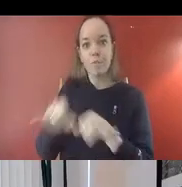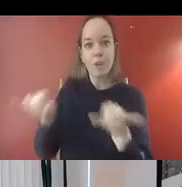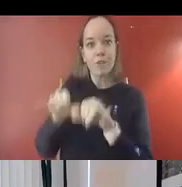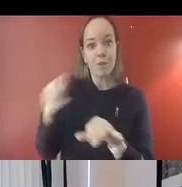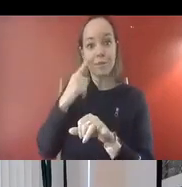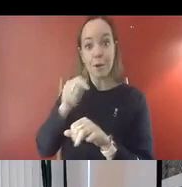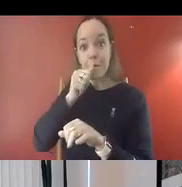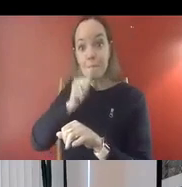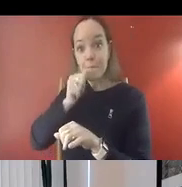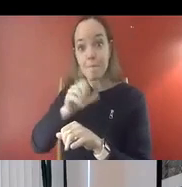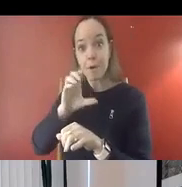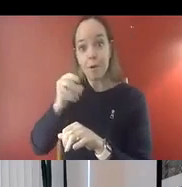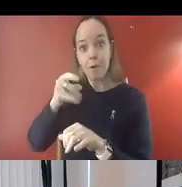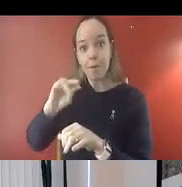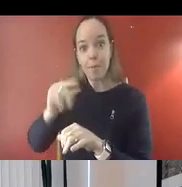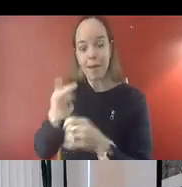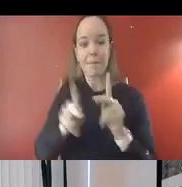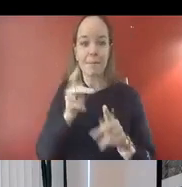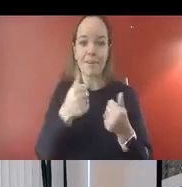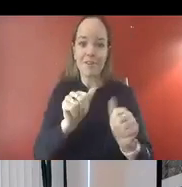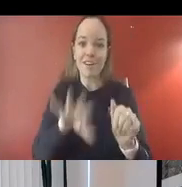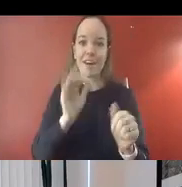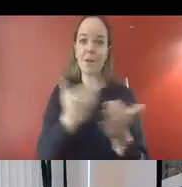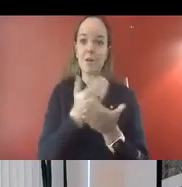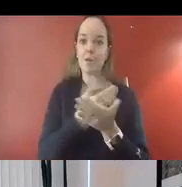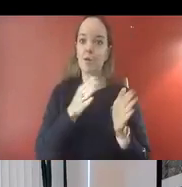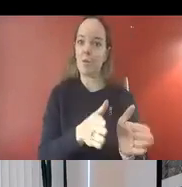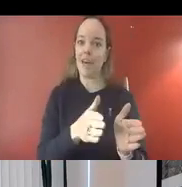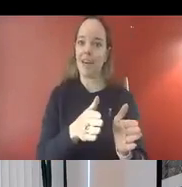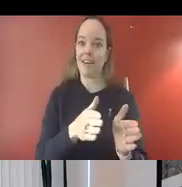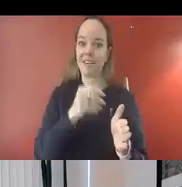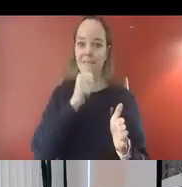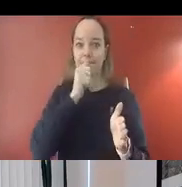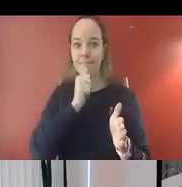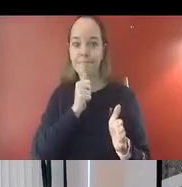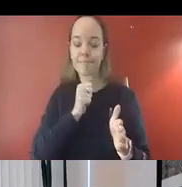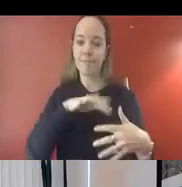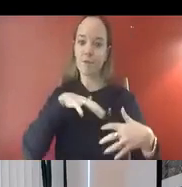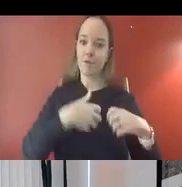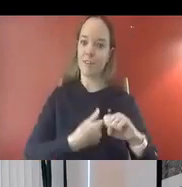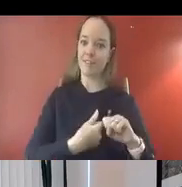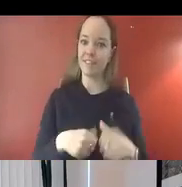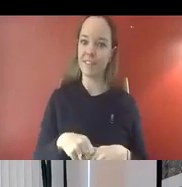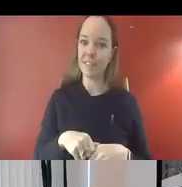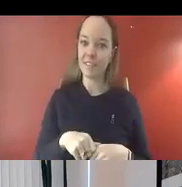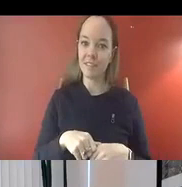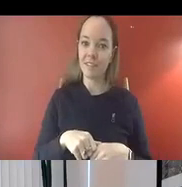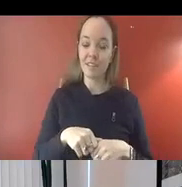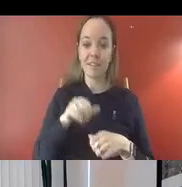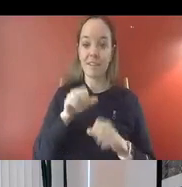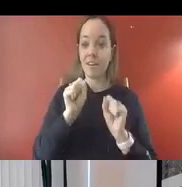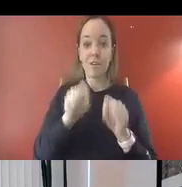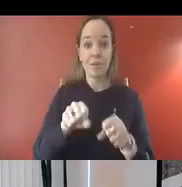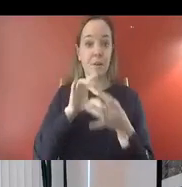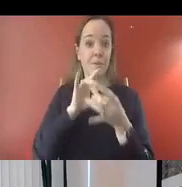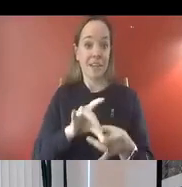to grieve and to stay connected. This can are grieving and trying to find new ways be anything from grief for the loss of a to grieve and to stay connected. This can loved one when you can't attend the be anything from grief for the loss of a